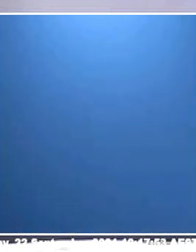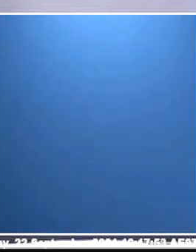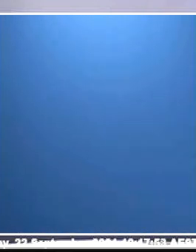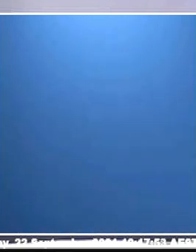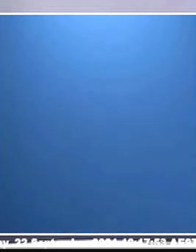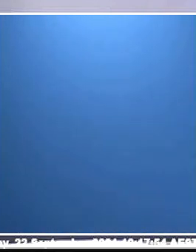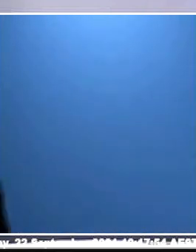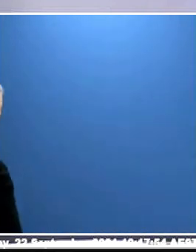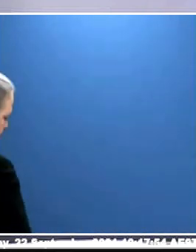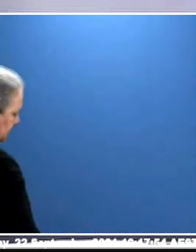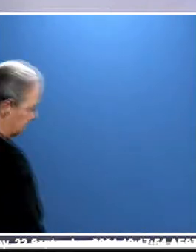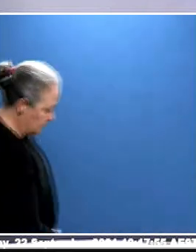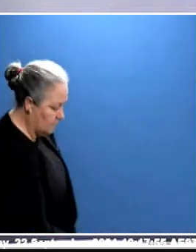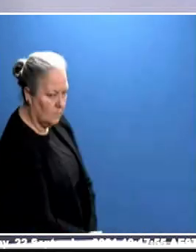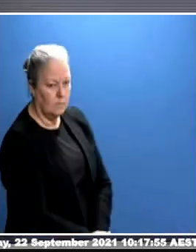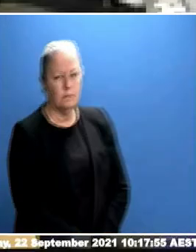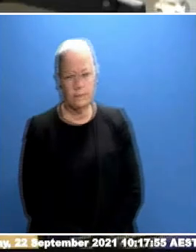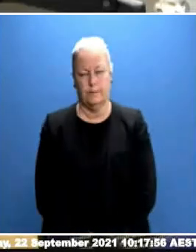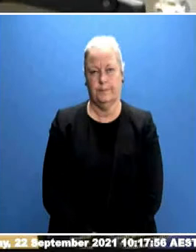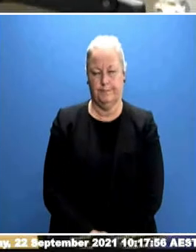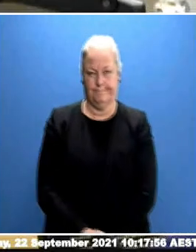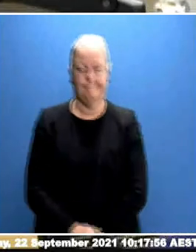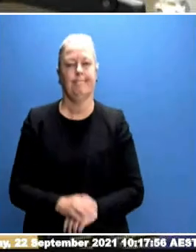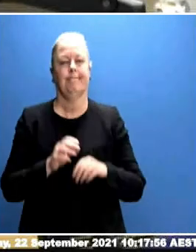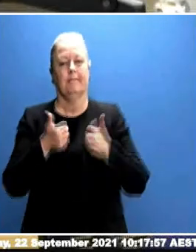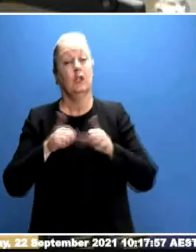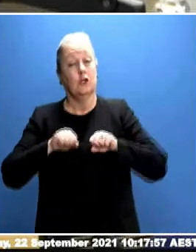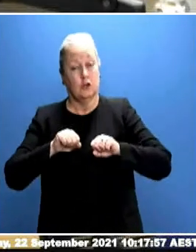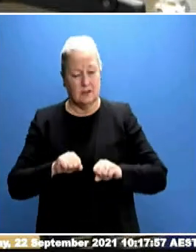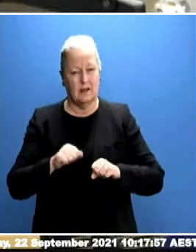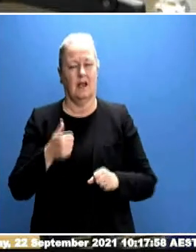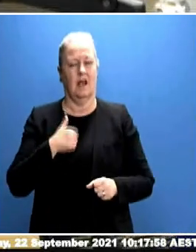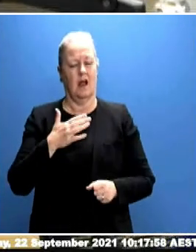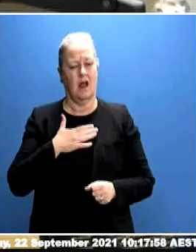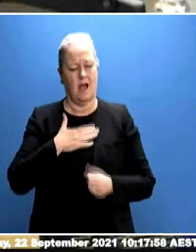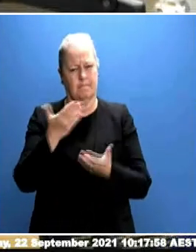That being so, Chair, then we can proceed with the evidence of Ivy.